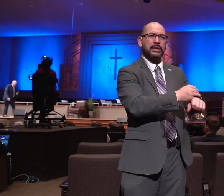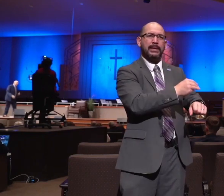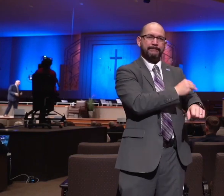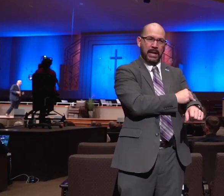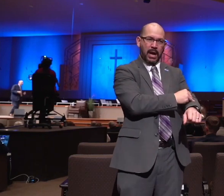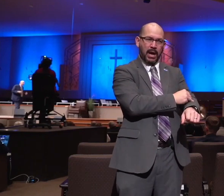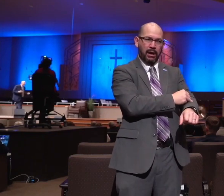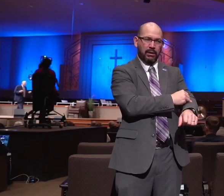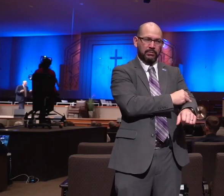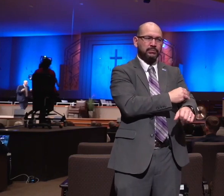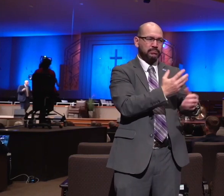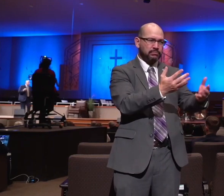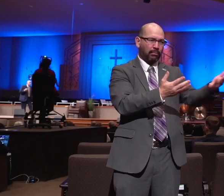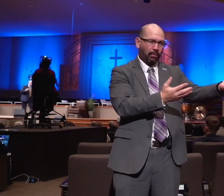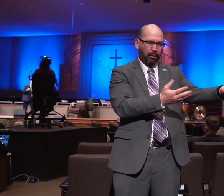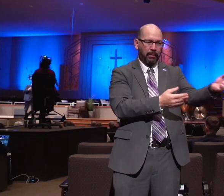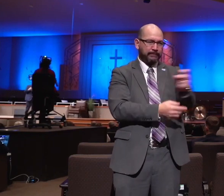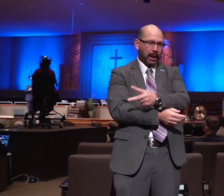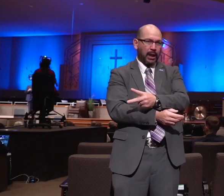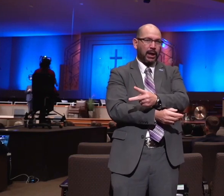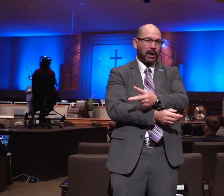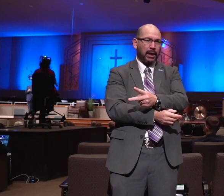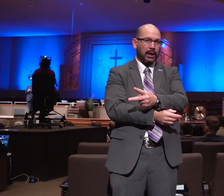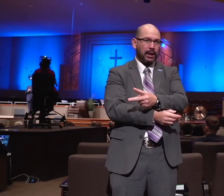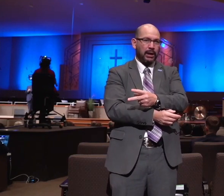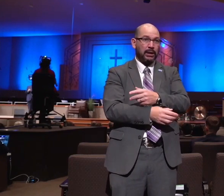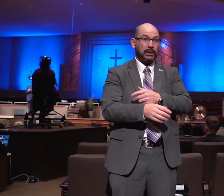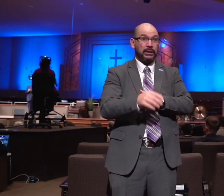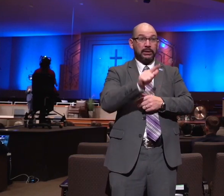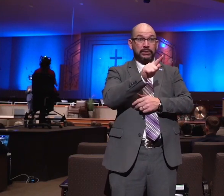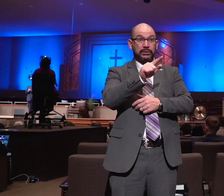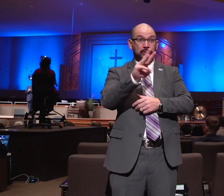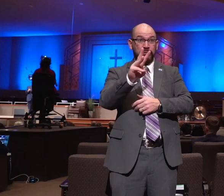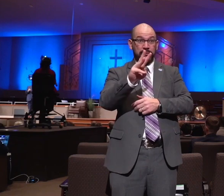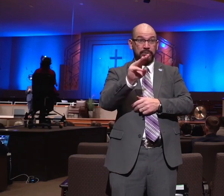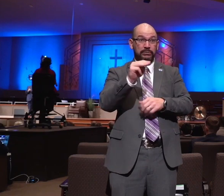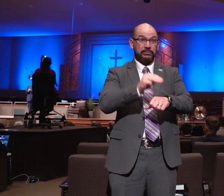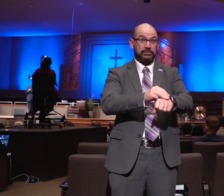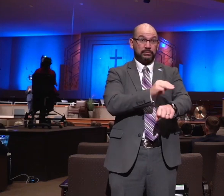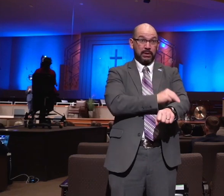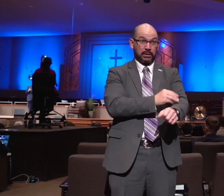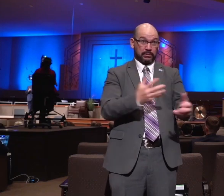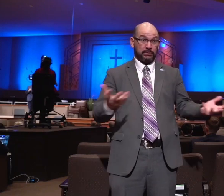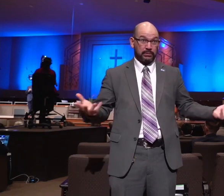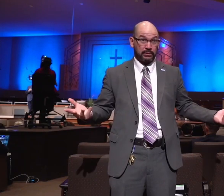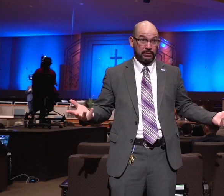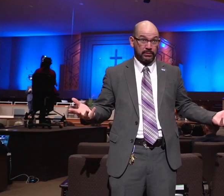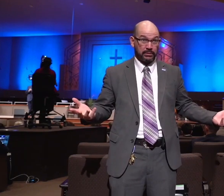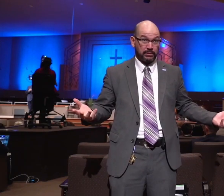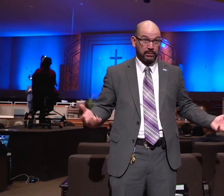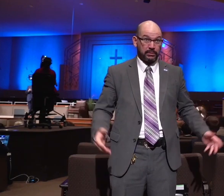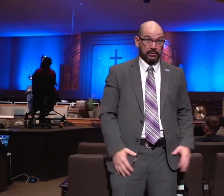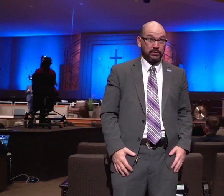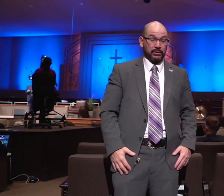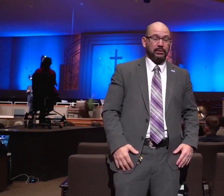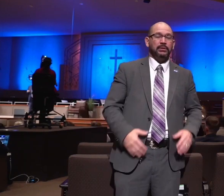miles back that's just shy of a marathon